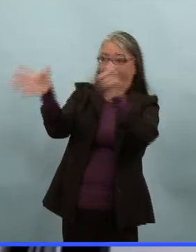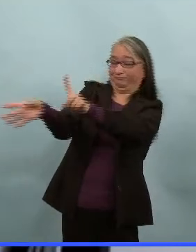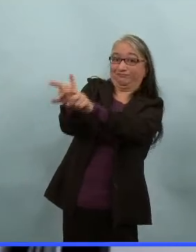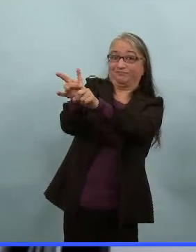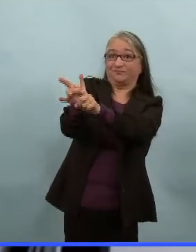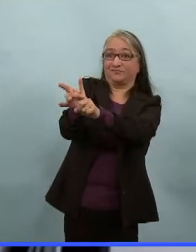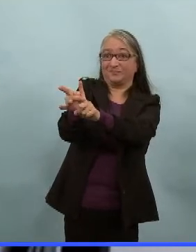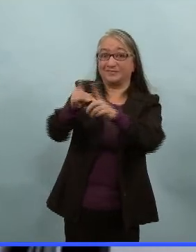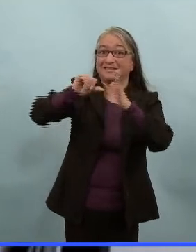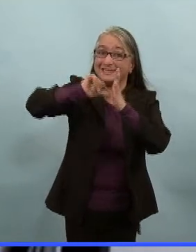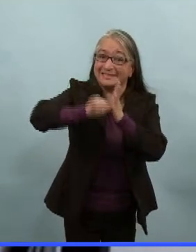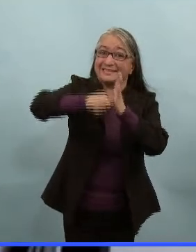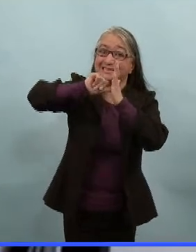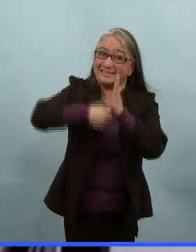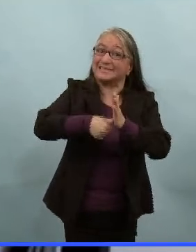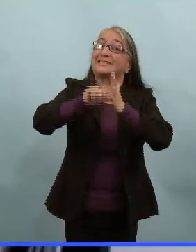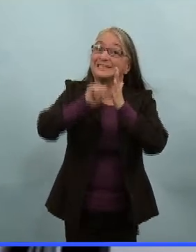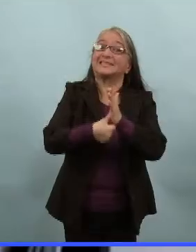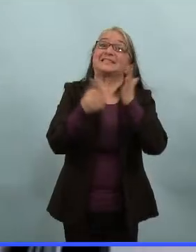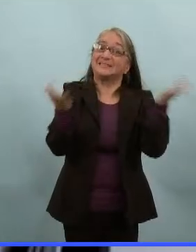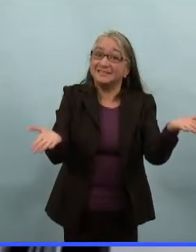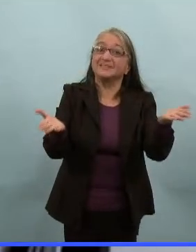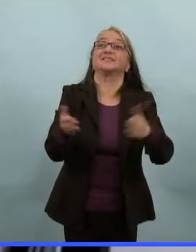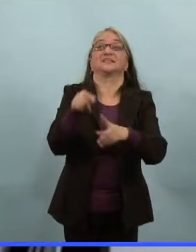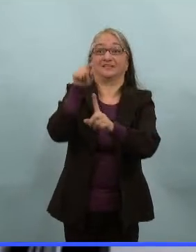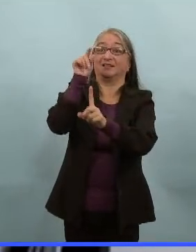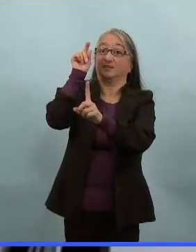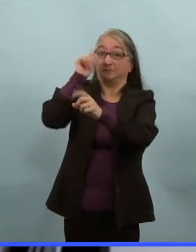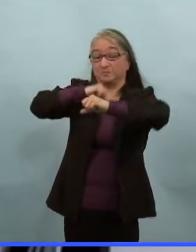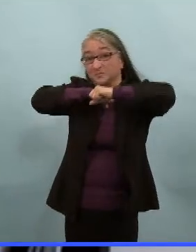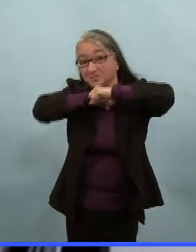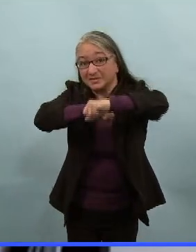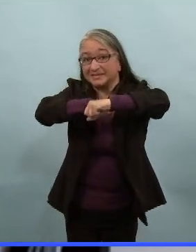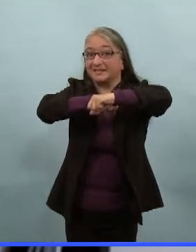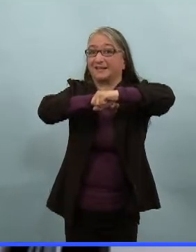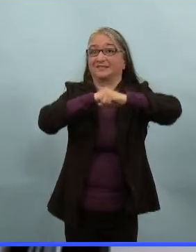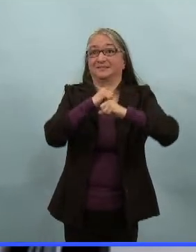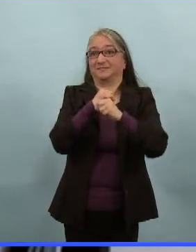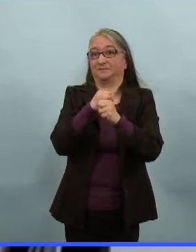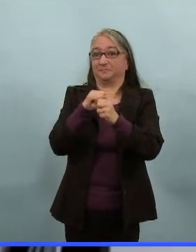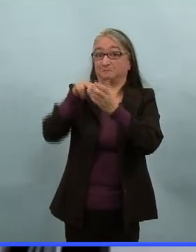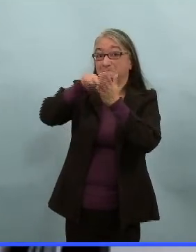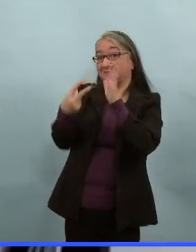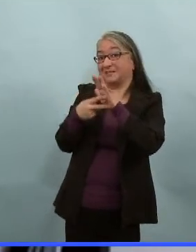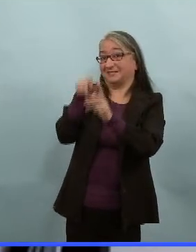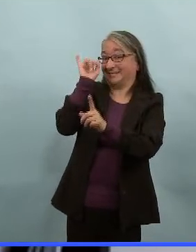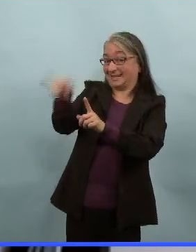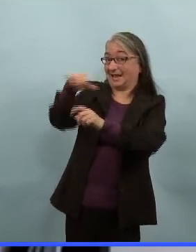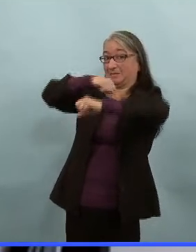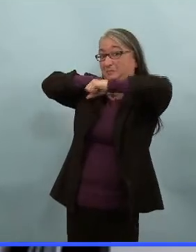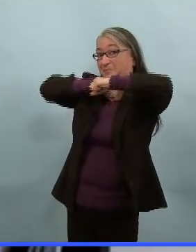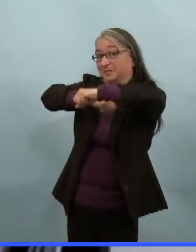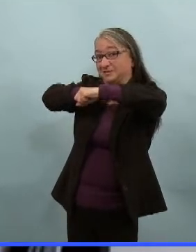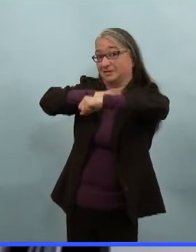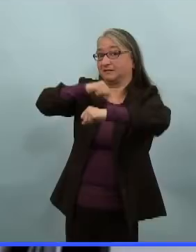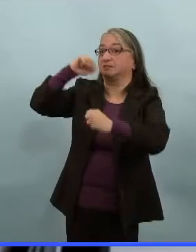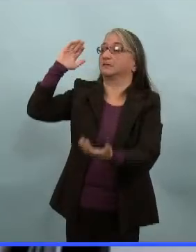as possible that protection does decrease over time in especially the older you are and so that